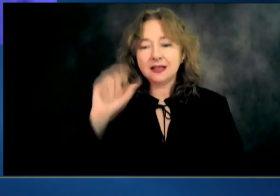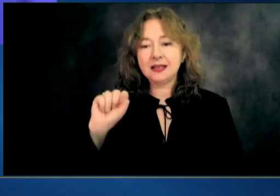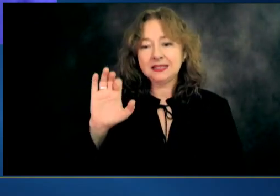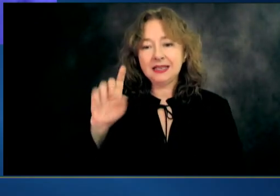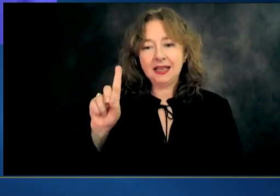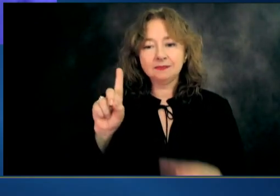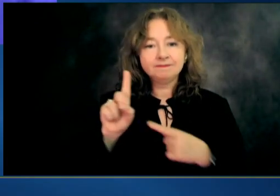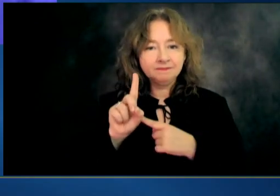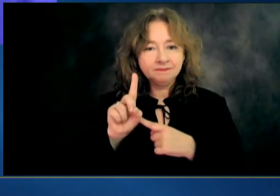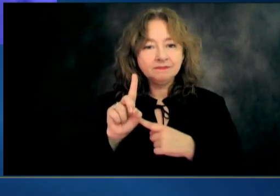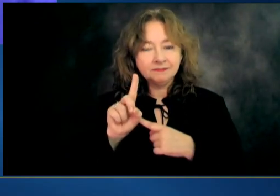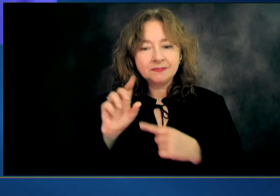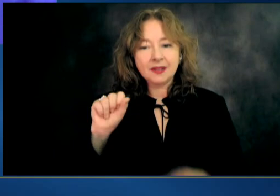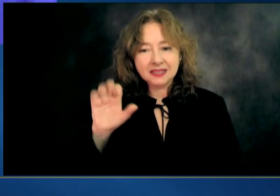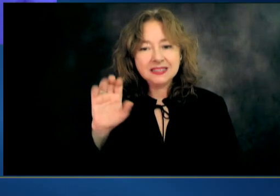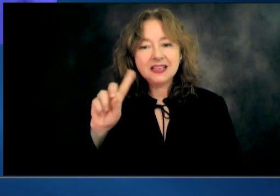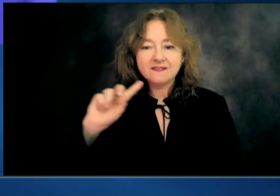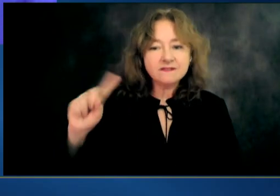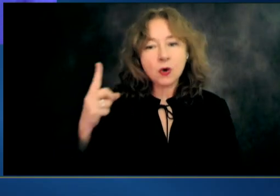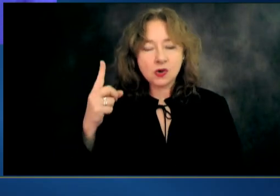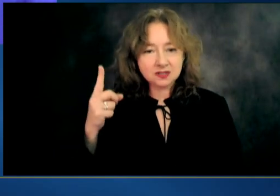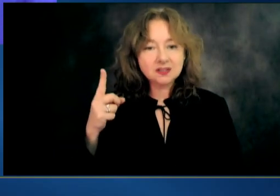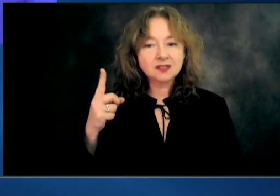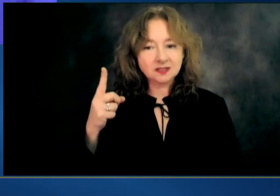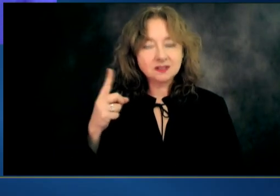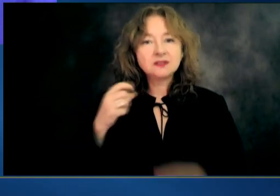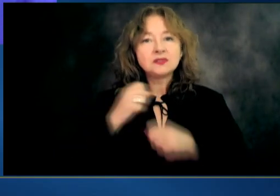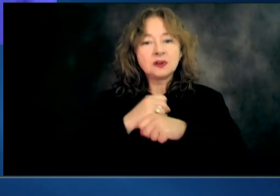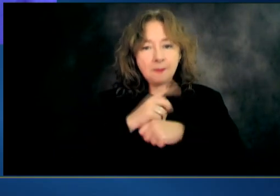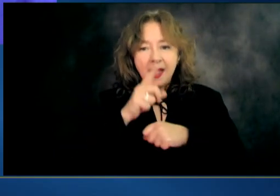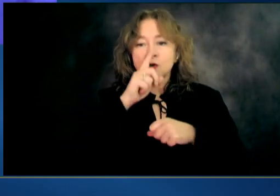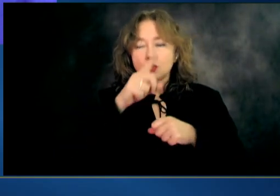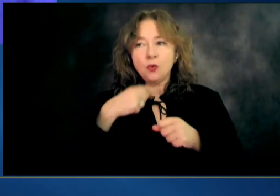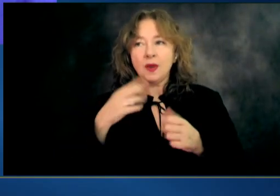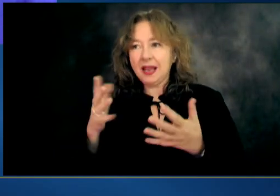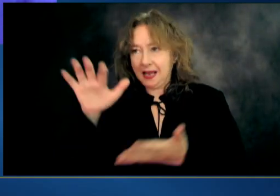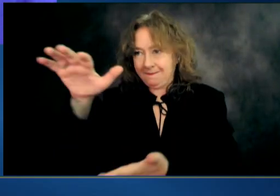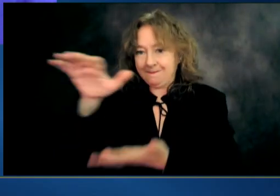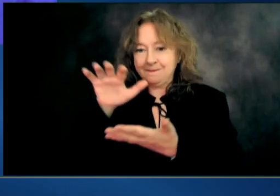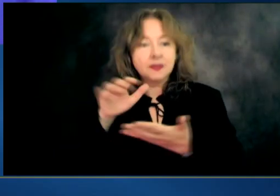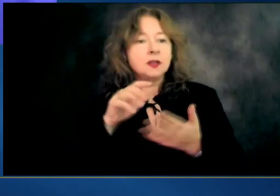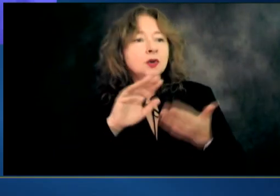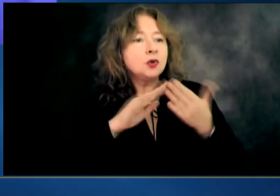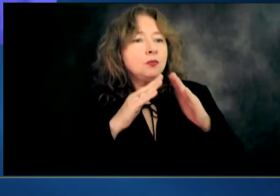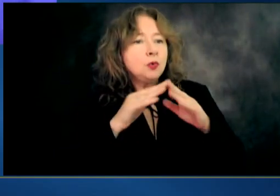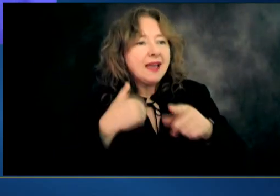first model to make sure that we could approach communities that could not otherwise afford it.